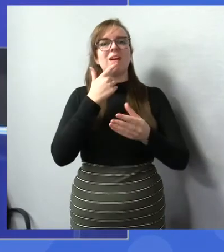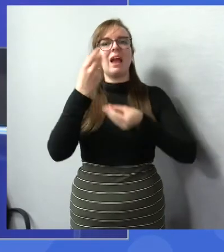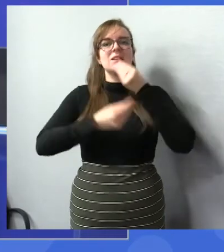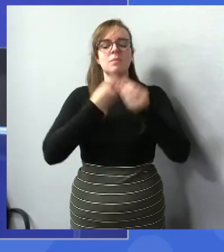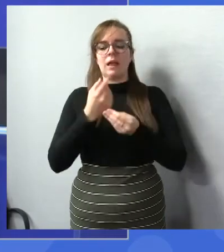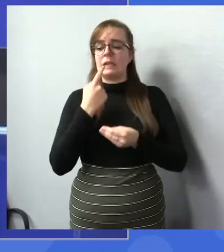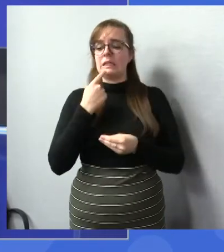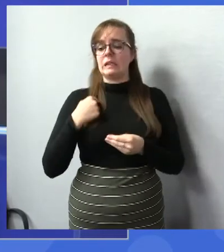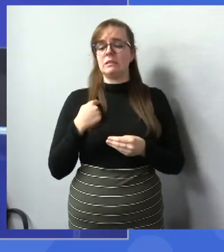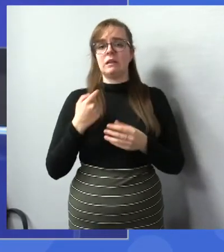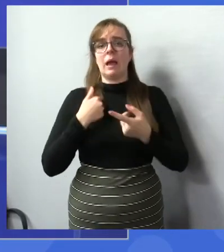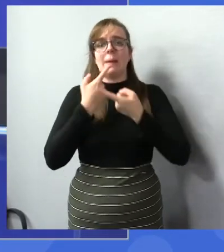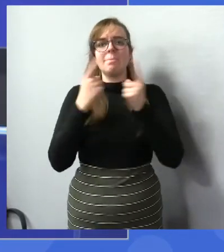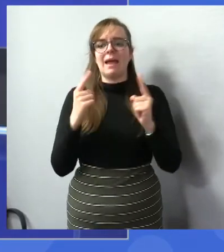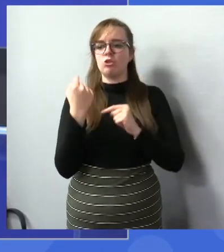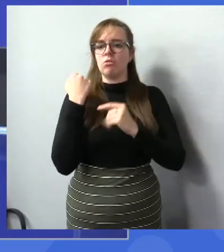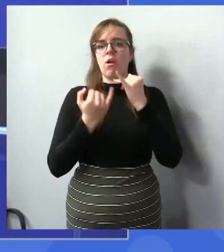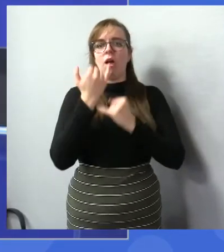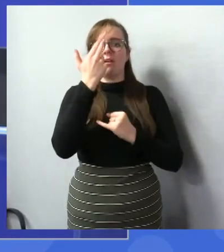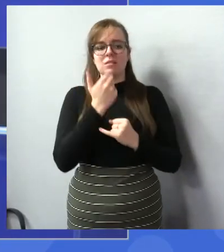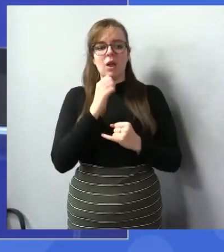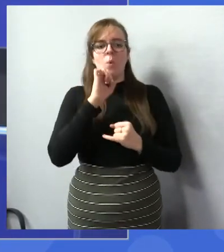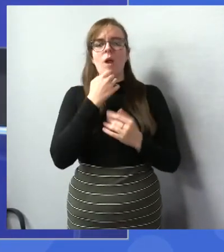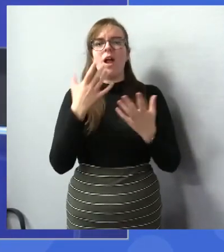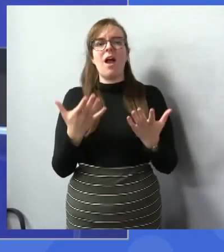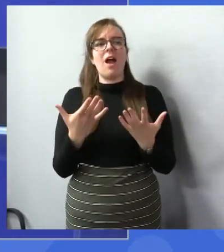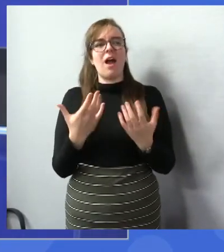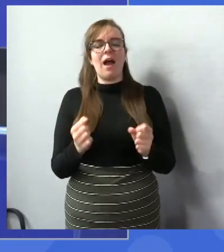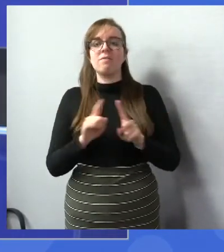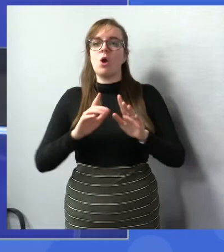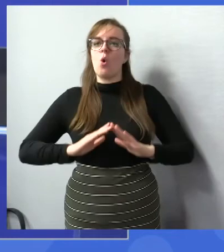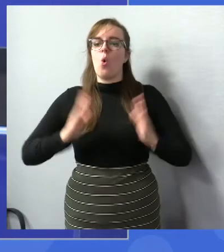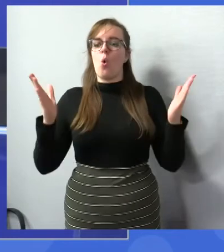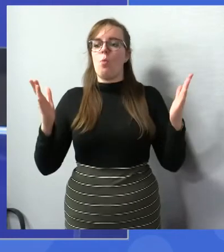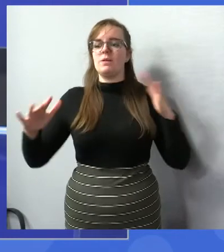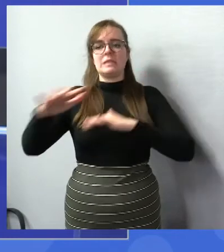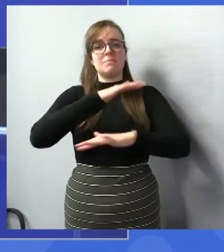yesterday evening that they were gonna have a kind of open space time for any